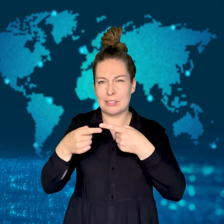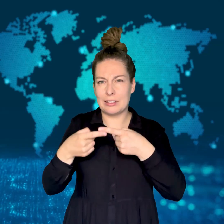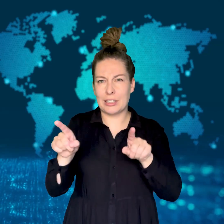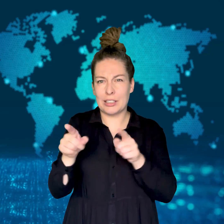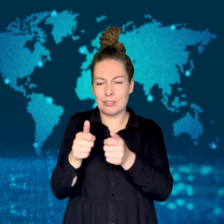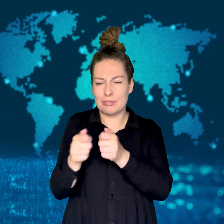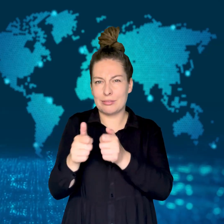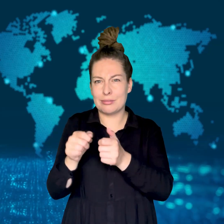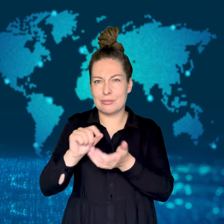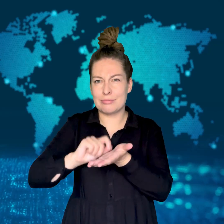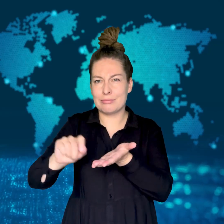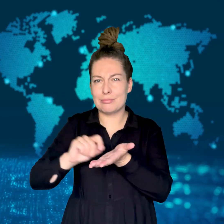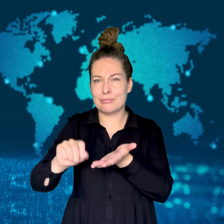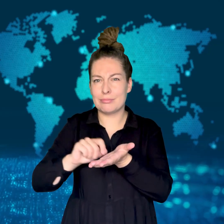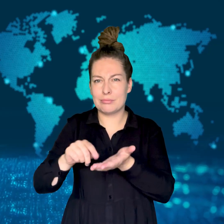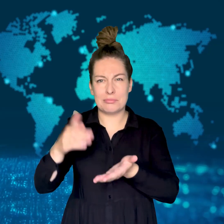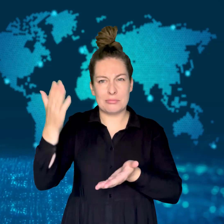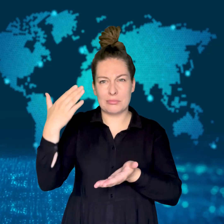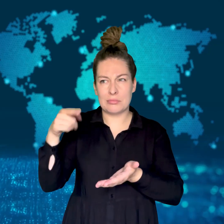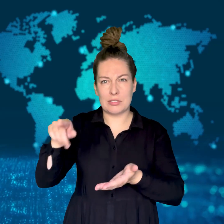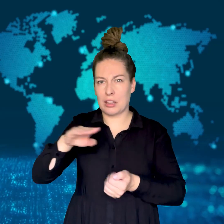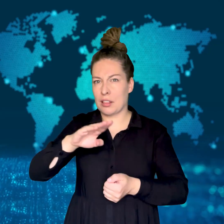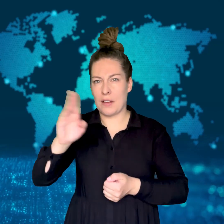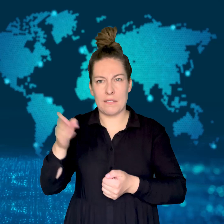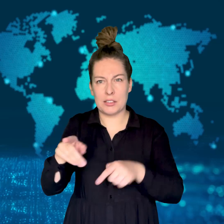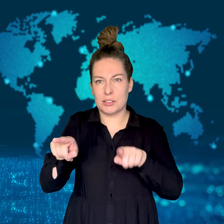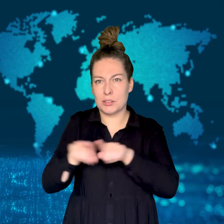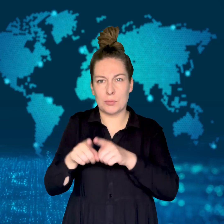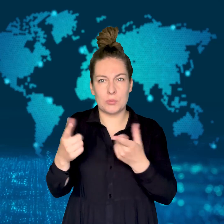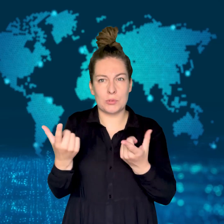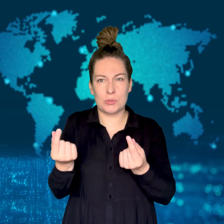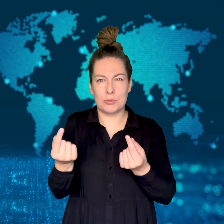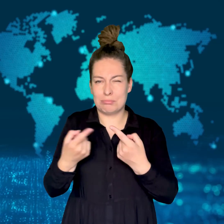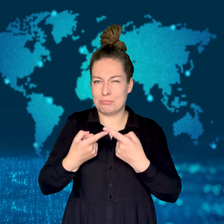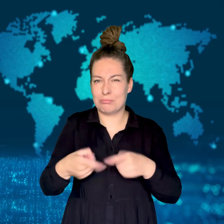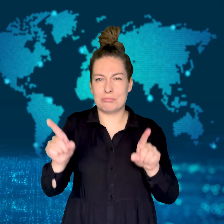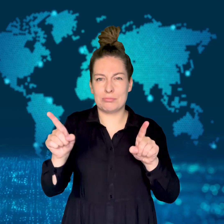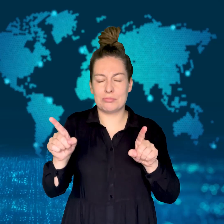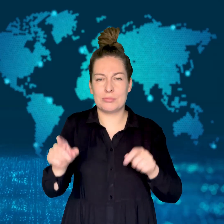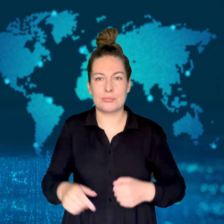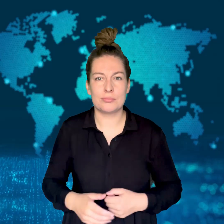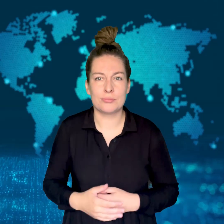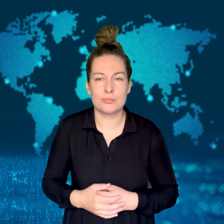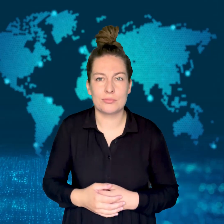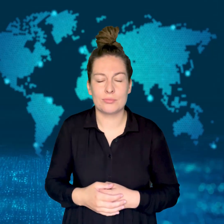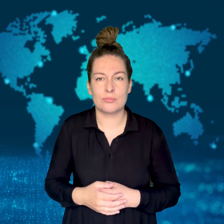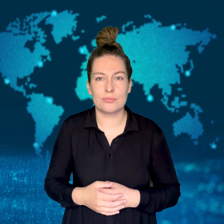The wife was suspicious of the texts, since he had never texted her before.